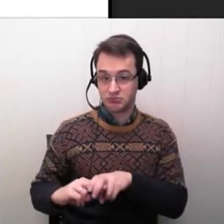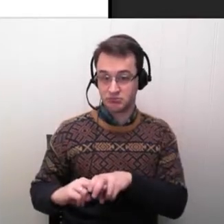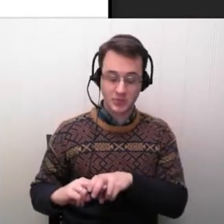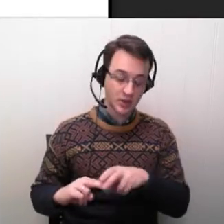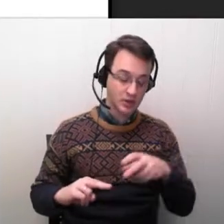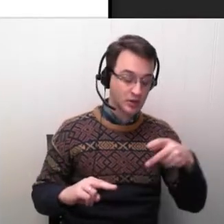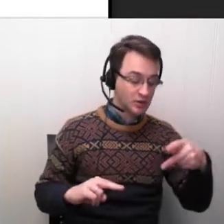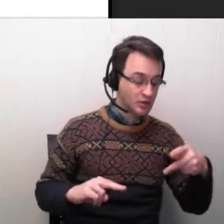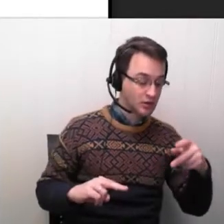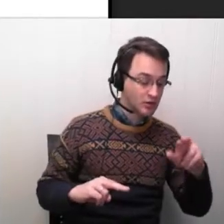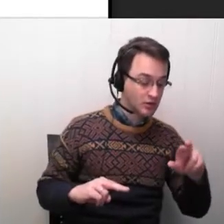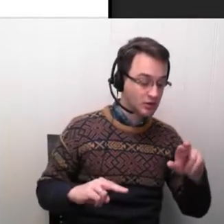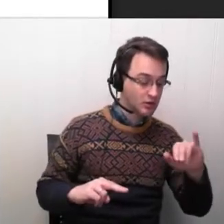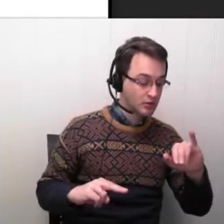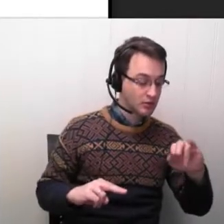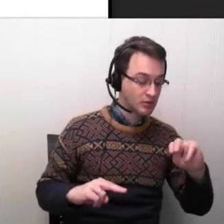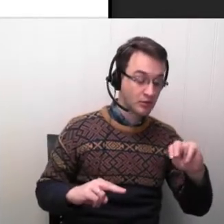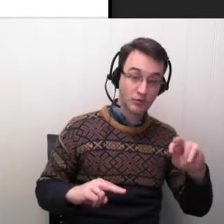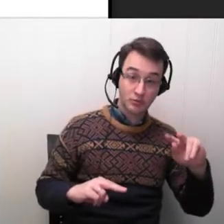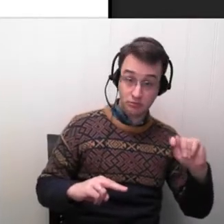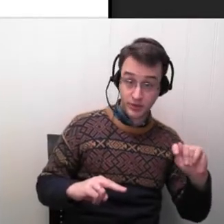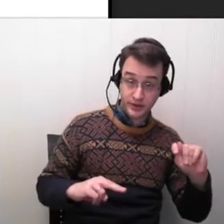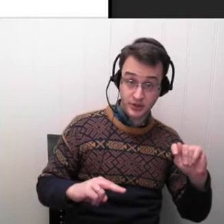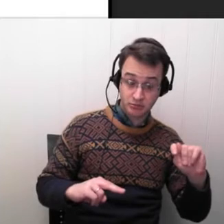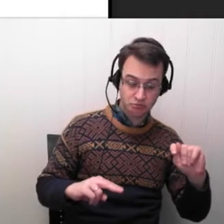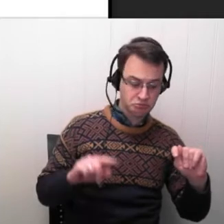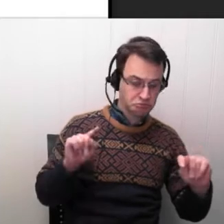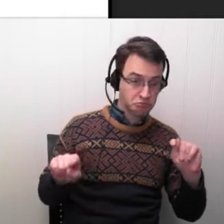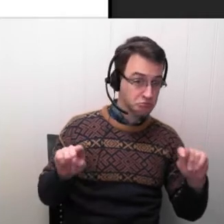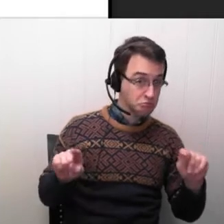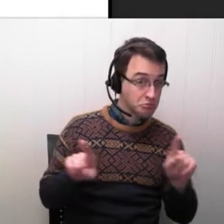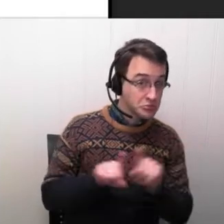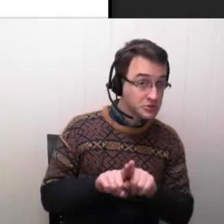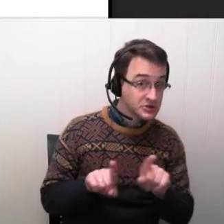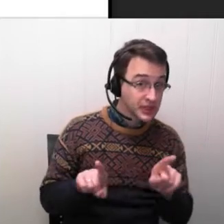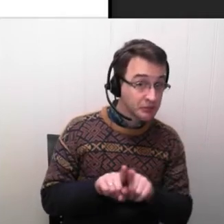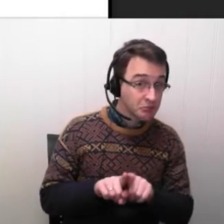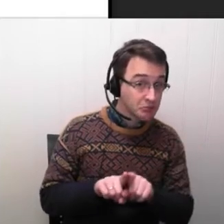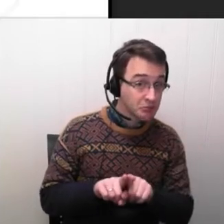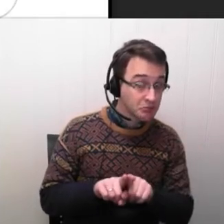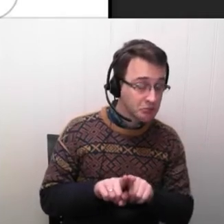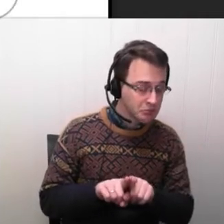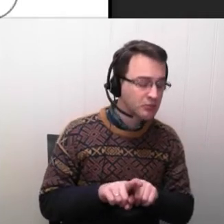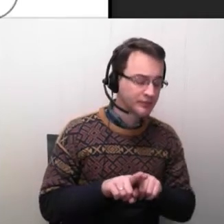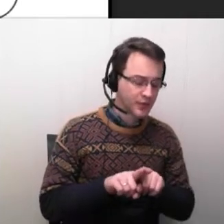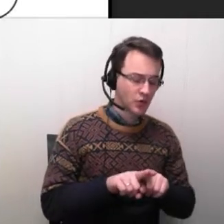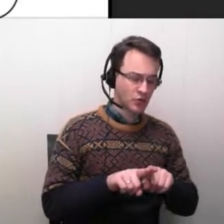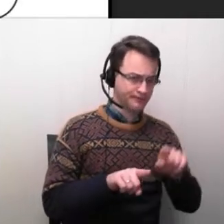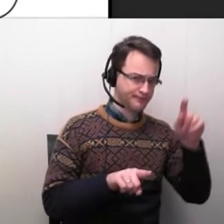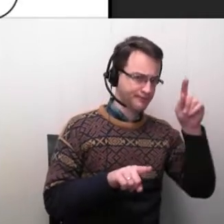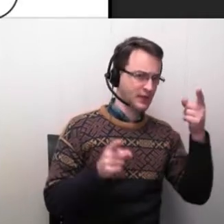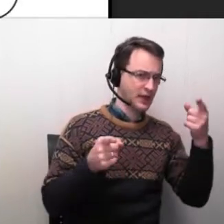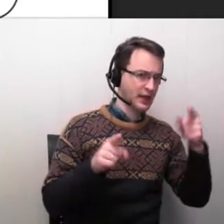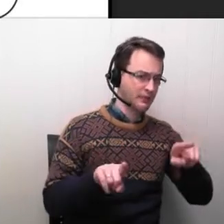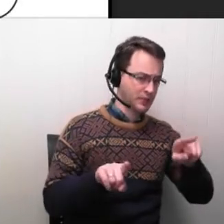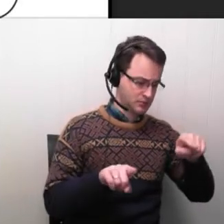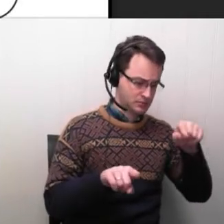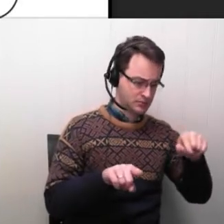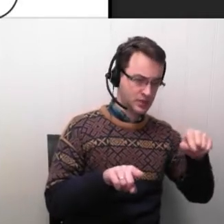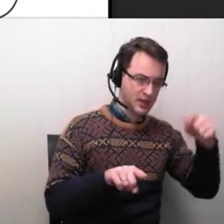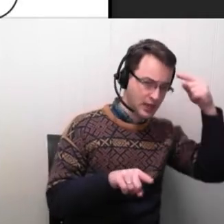to reject the English word "print" as an incorrect translation. The English word activated the